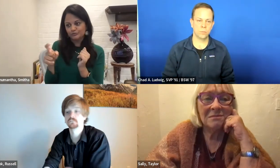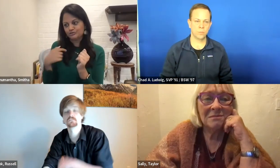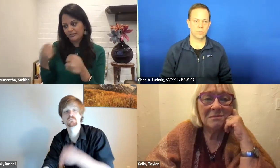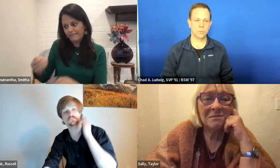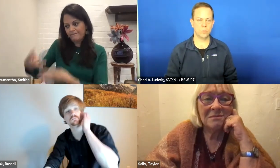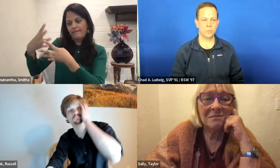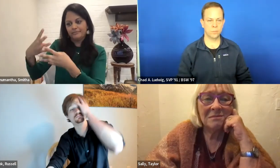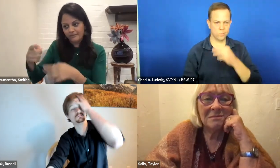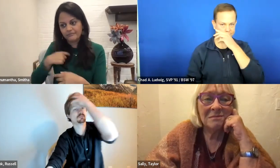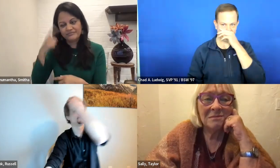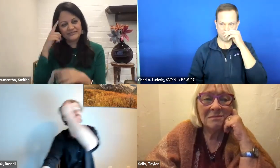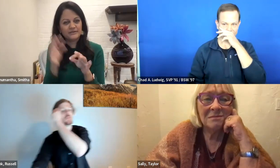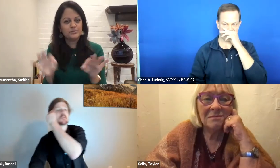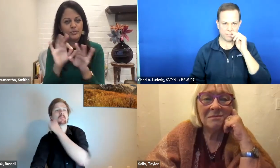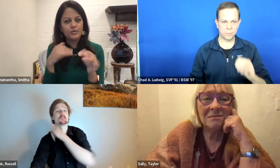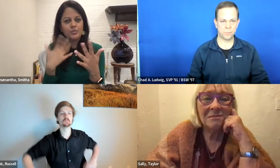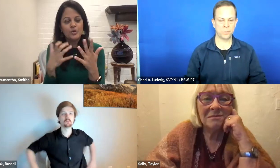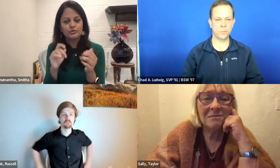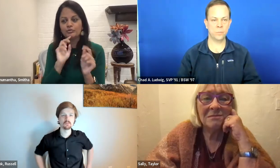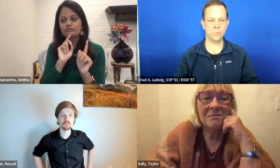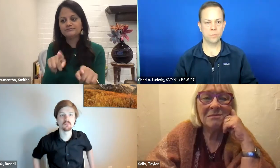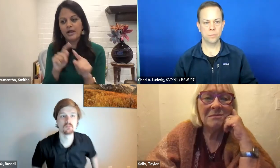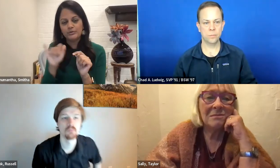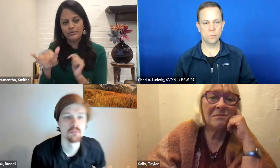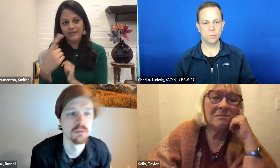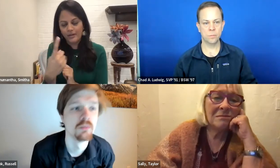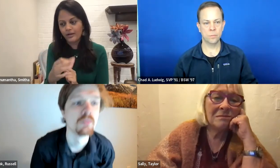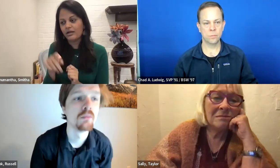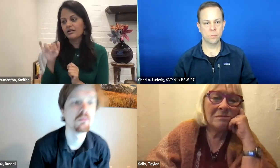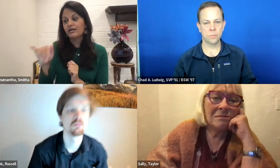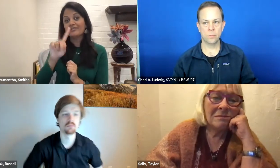I have one last question that just popped up that I think would be worth asking.